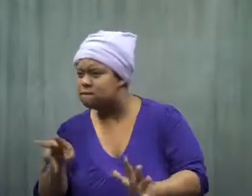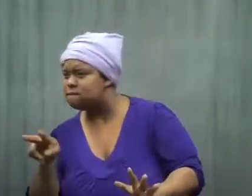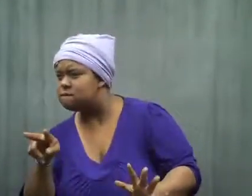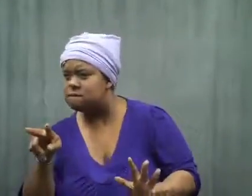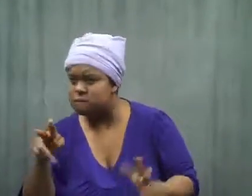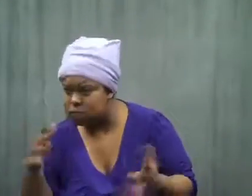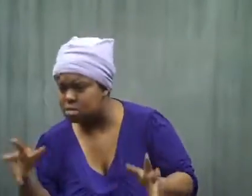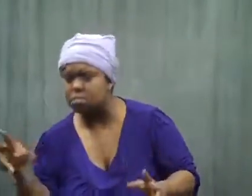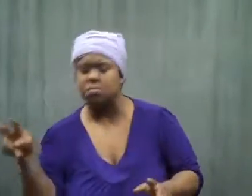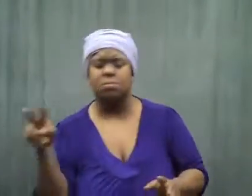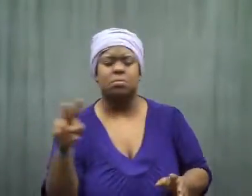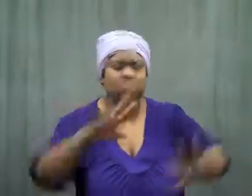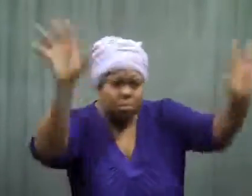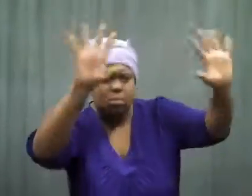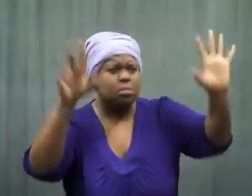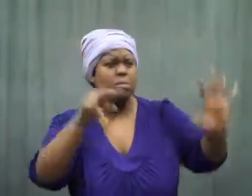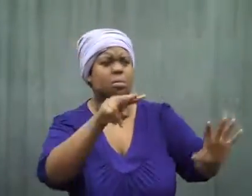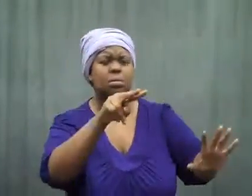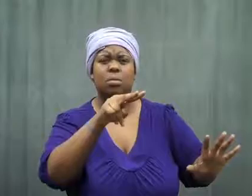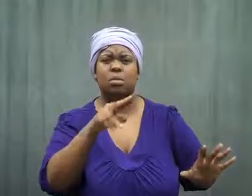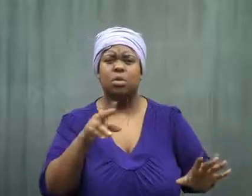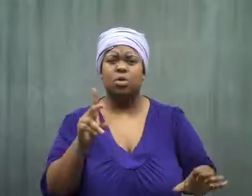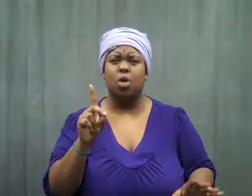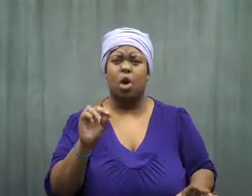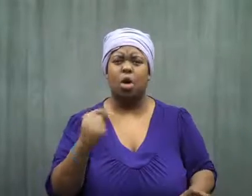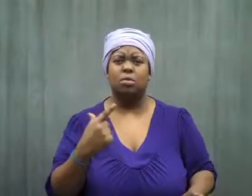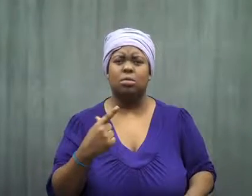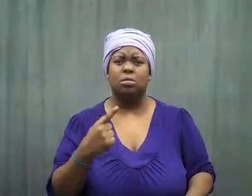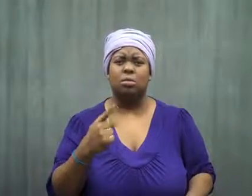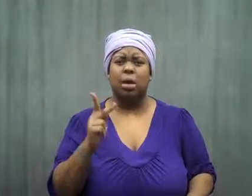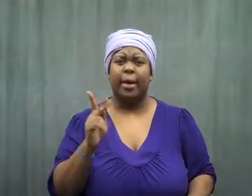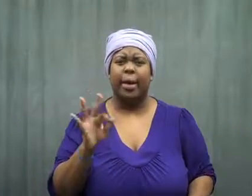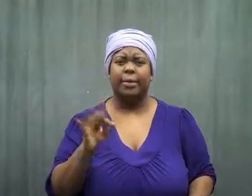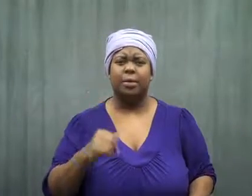After gawking, I looked over, and whoop...